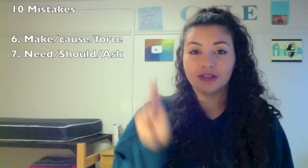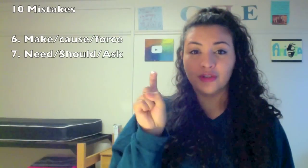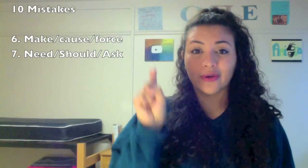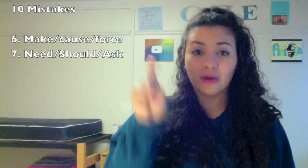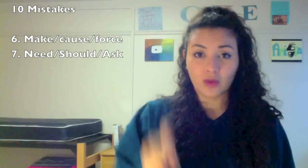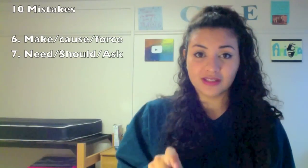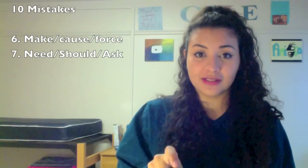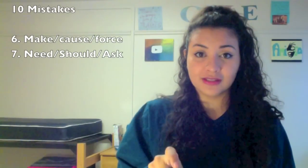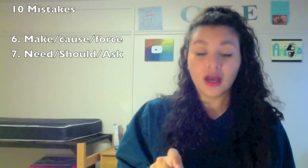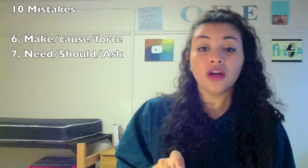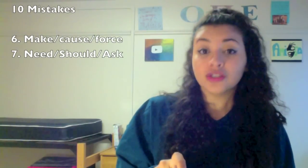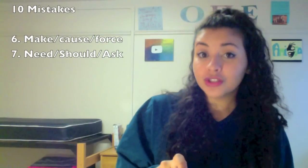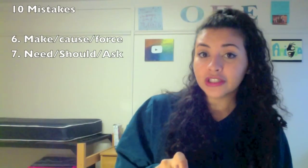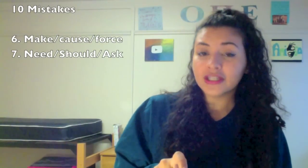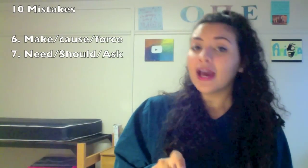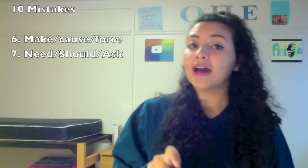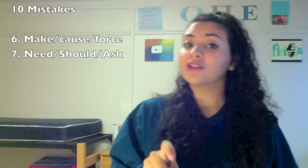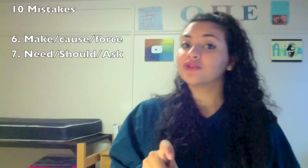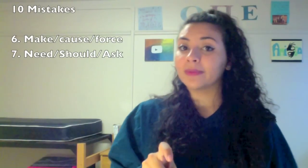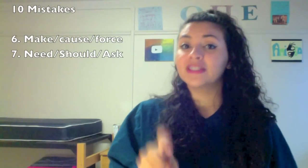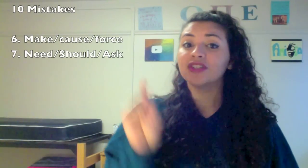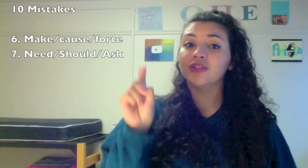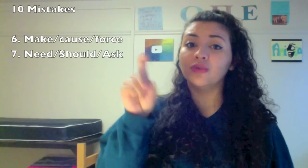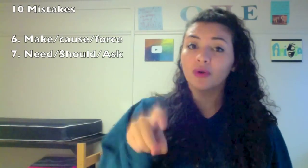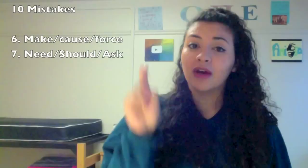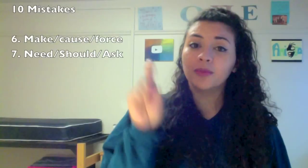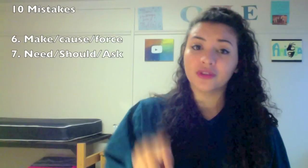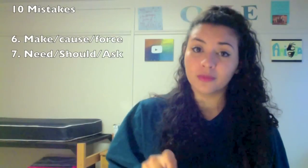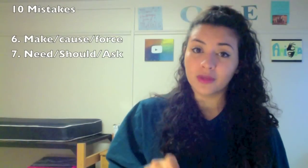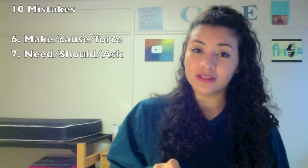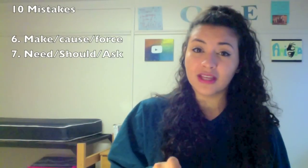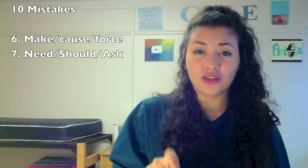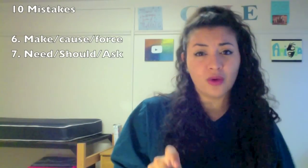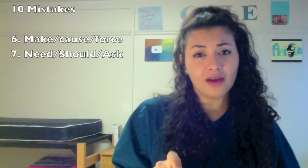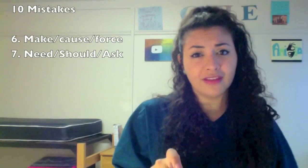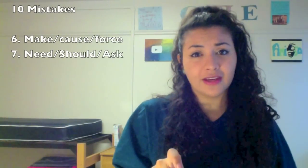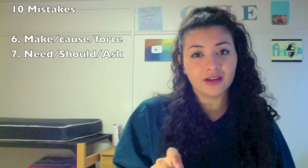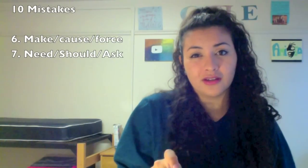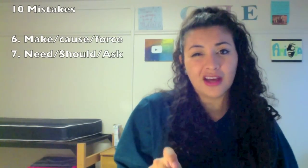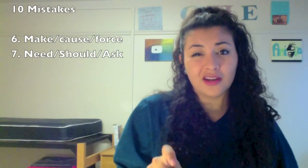You go down once. Should has repetition. You go down more than once and you have like a